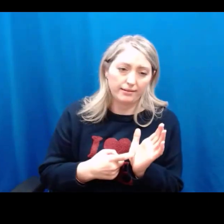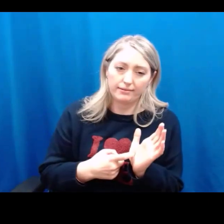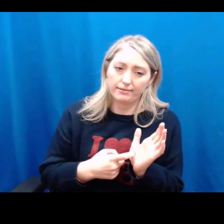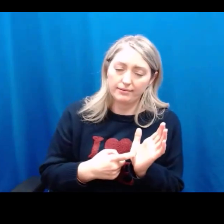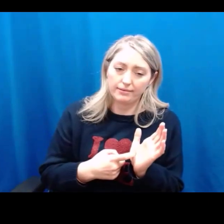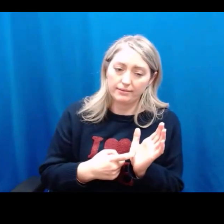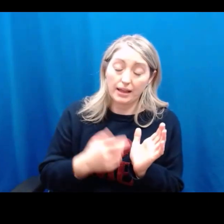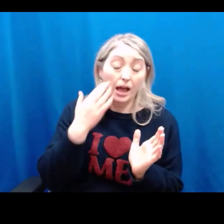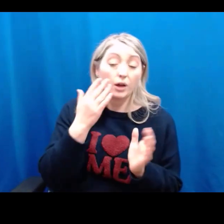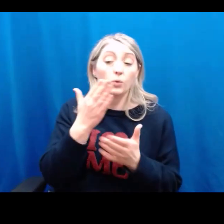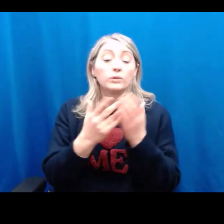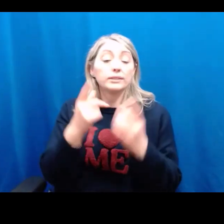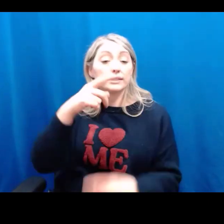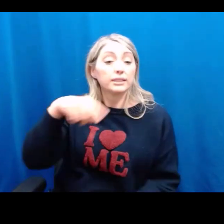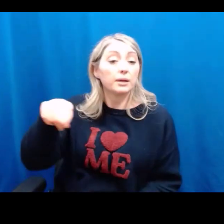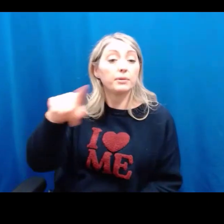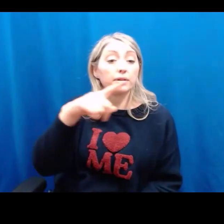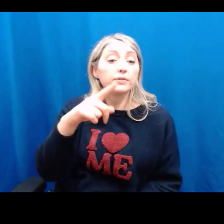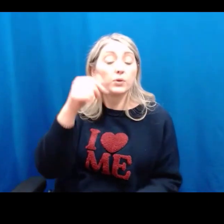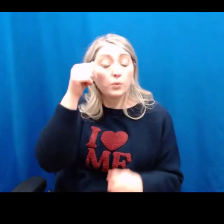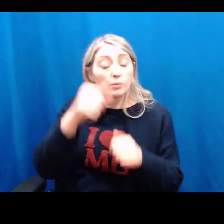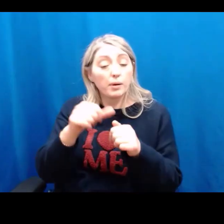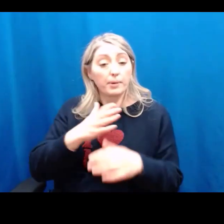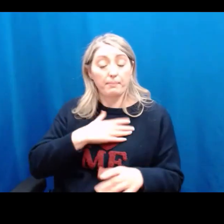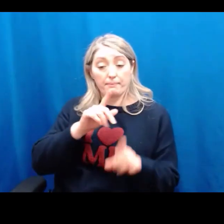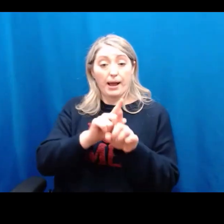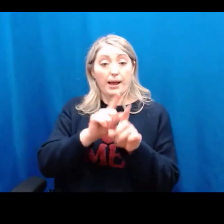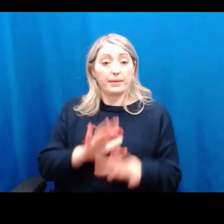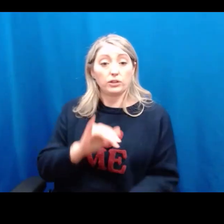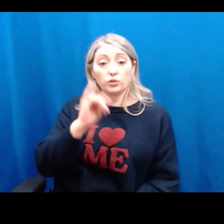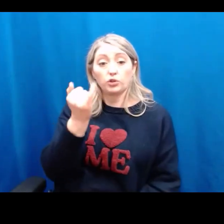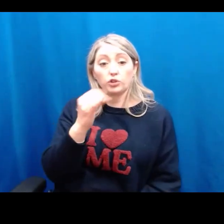my mentor, Judy Miller, when she was in Utah, and we had one